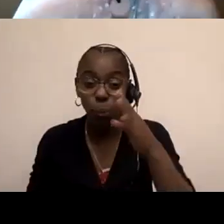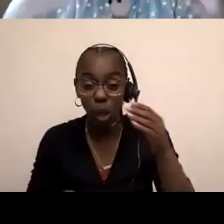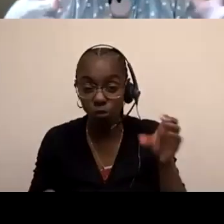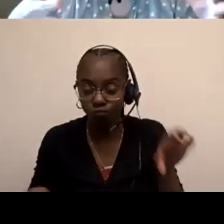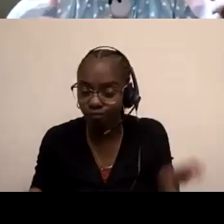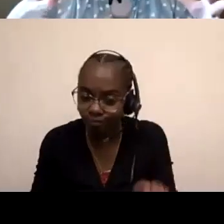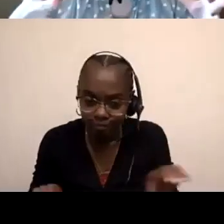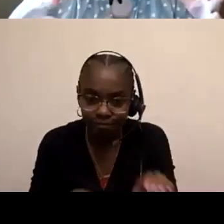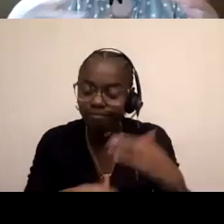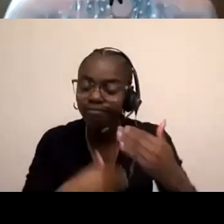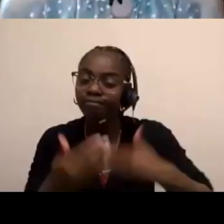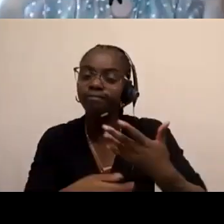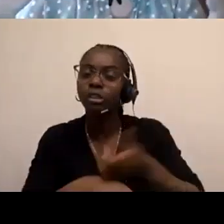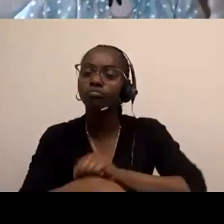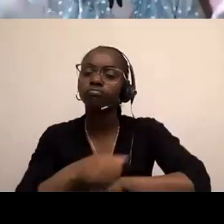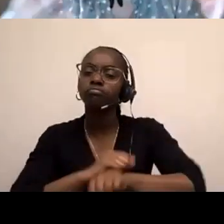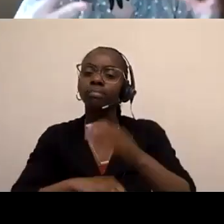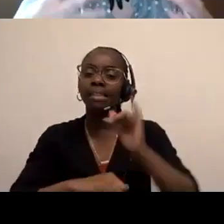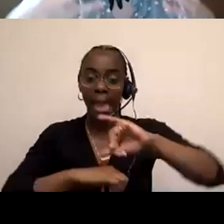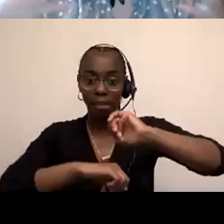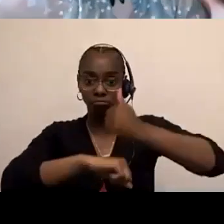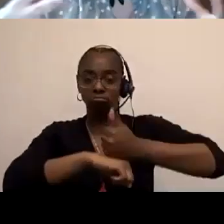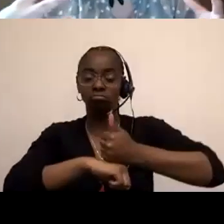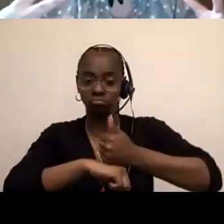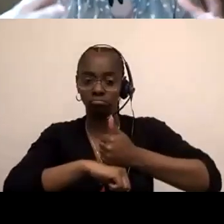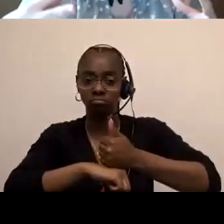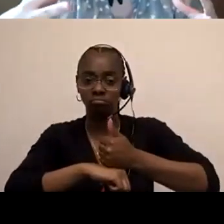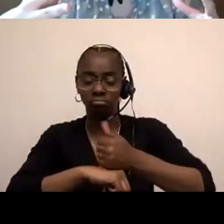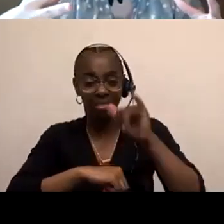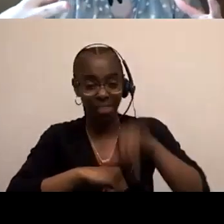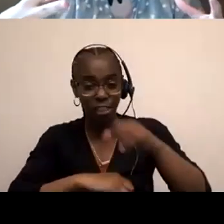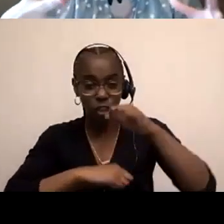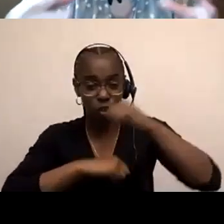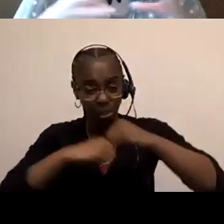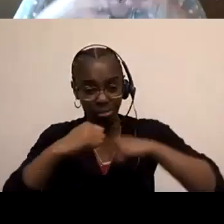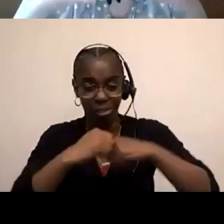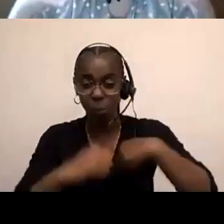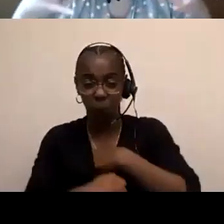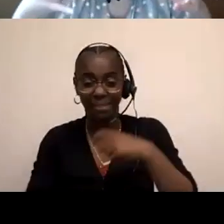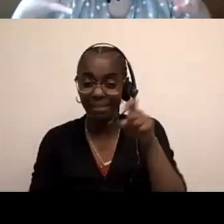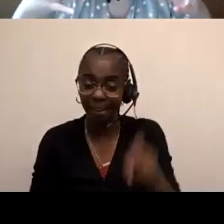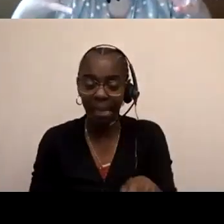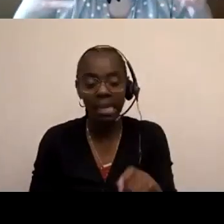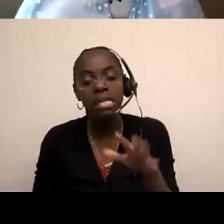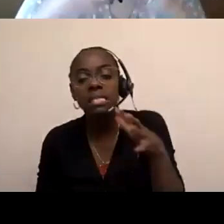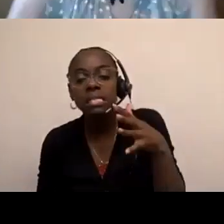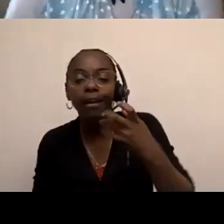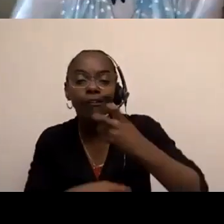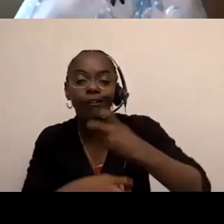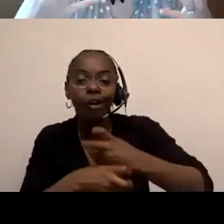THINGS LIKE THAT. THIS STRUCTURE WE ALL NEED BUT IT'S KIND OF HARD TO EVEN THINK ABOUT